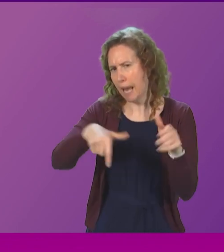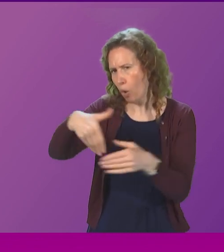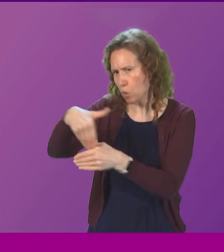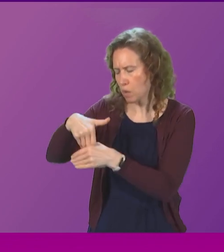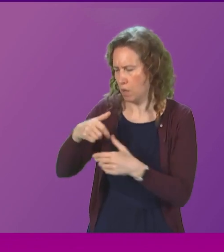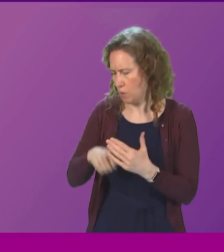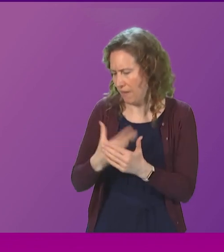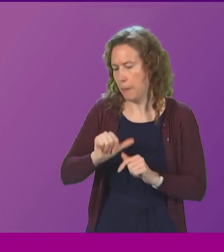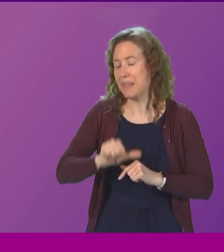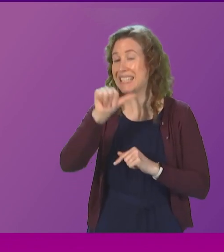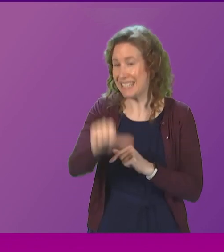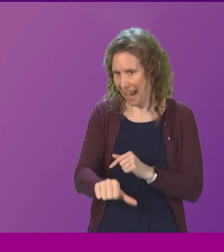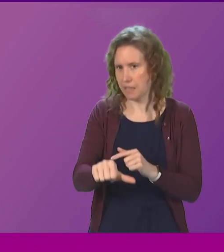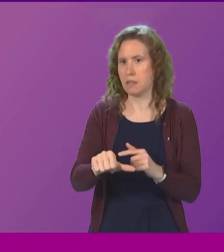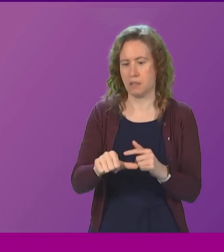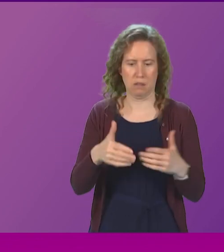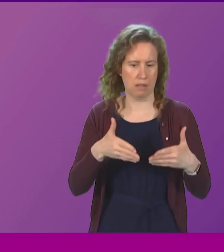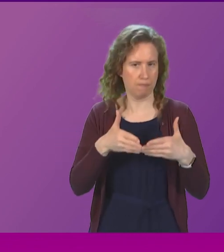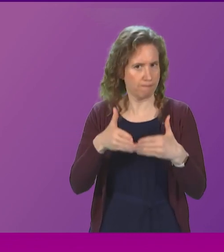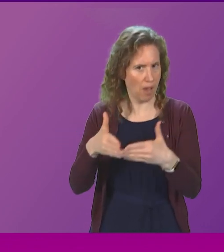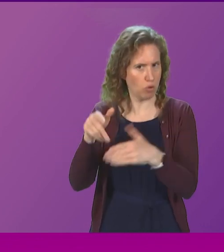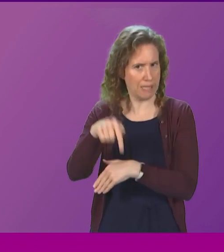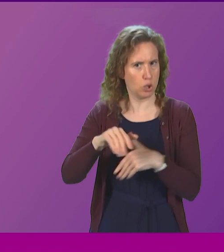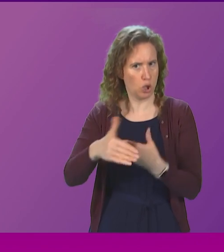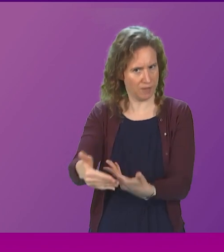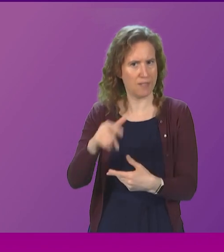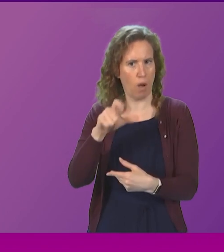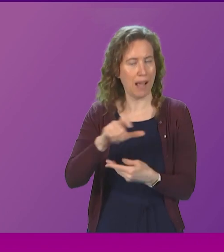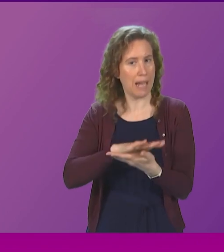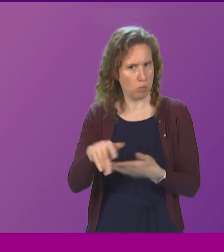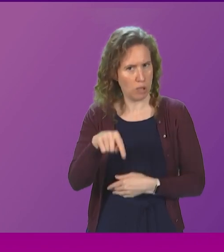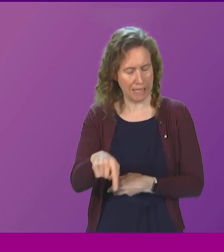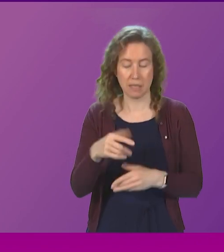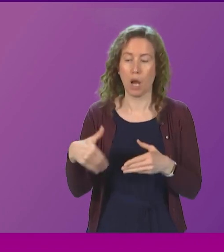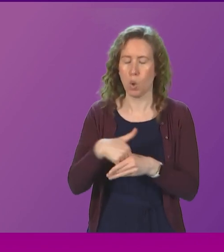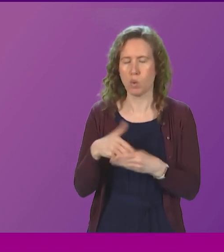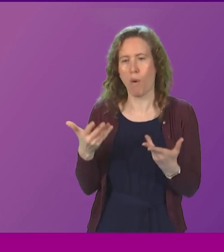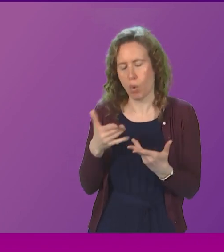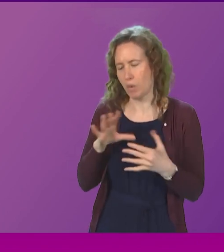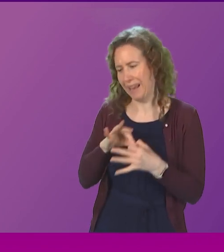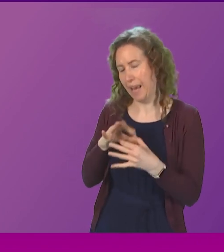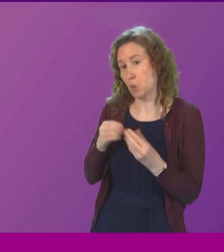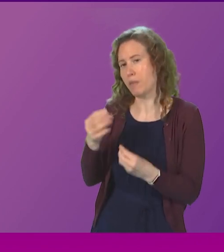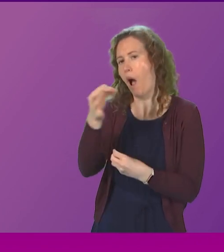generation of the Clyde and Hebrides ferry services contract. That includes engaging with our island communities.